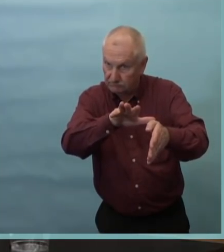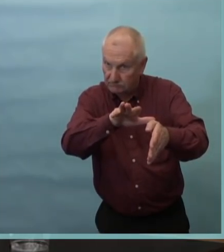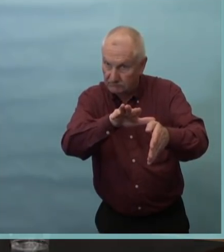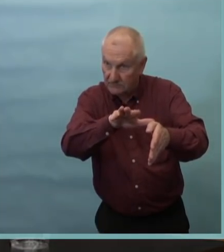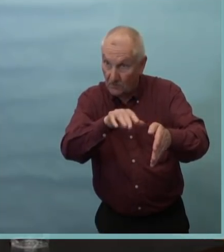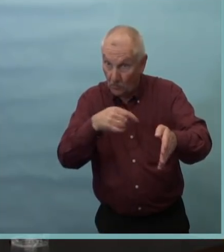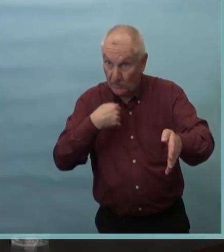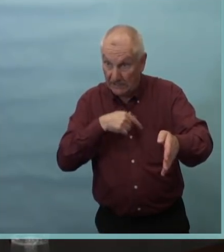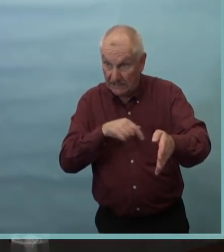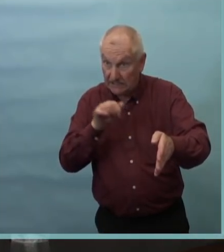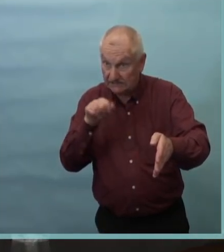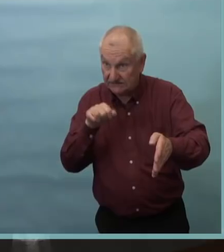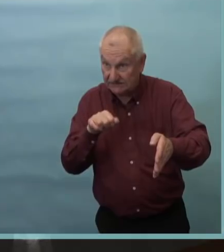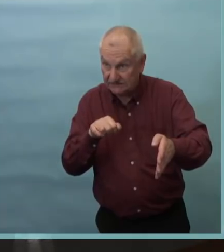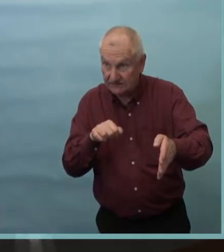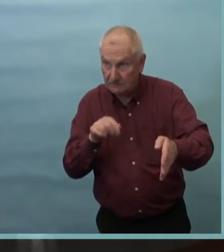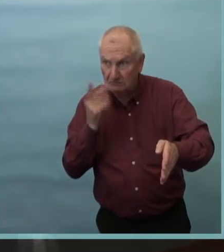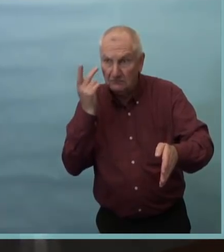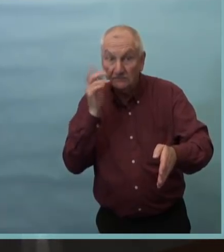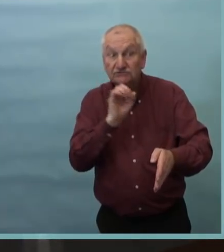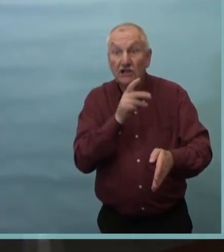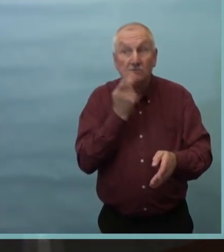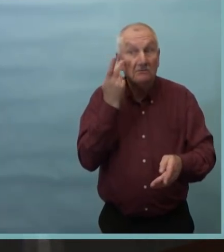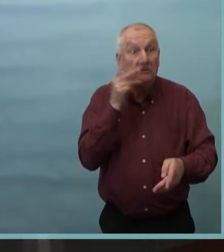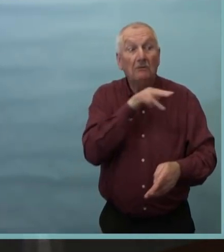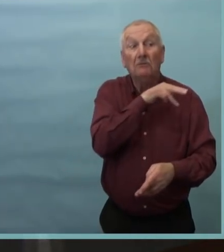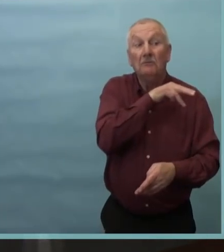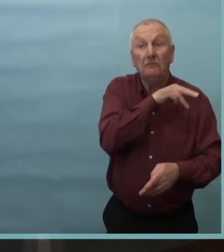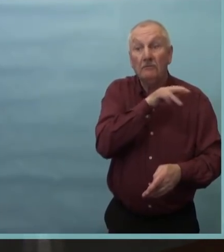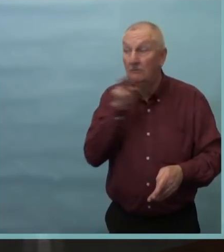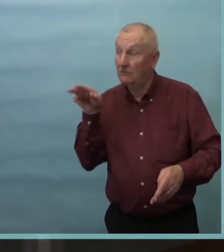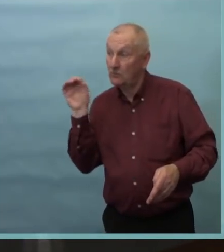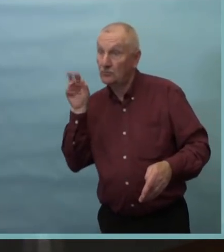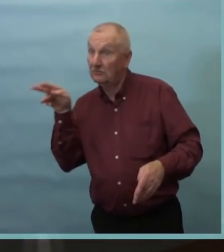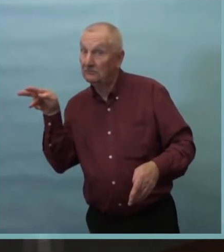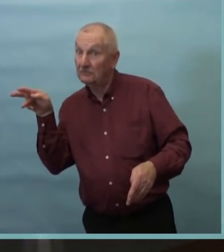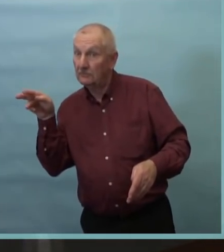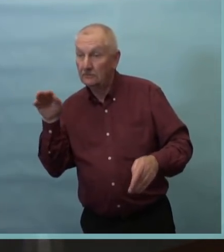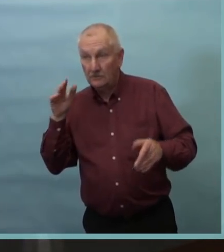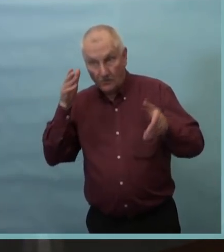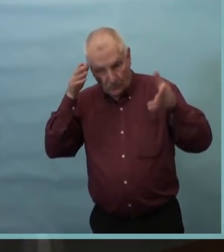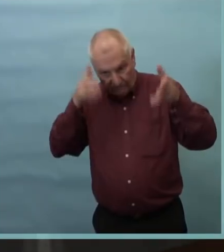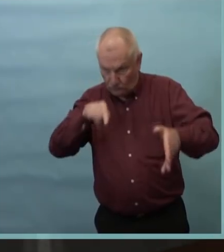to work for Manitobans and so we're going to you know announce that this